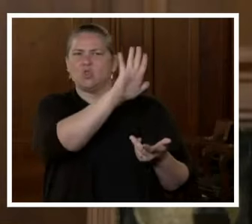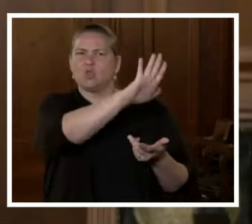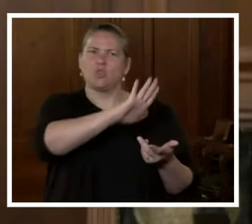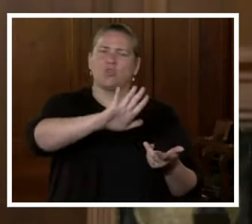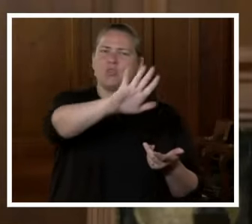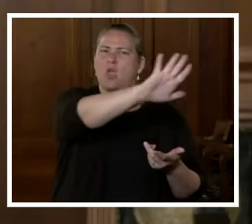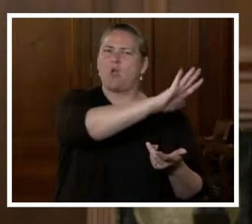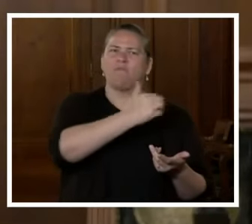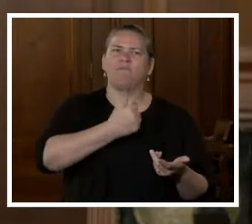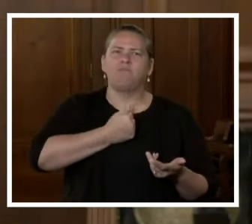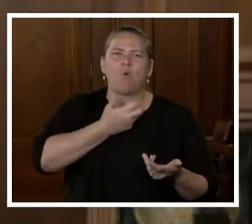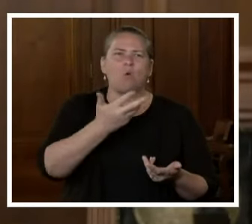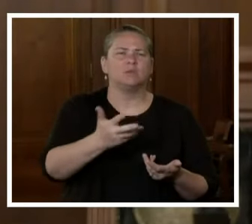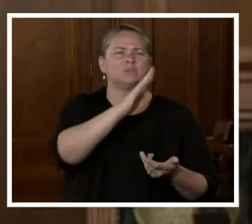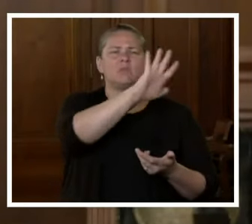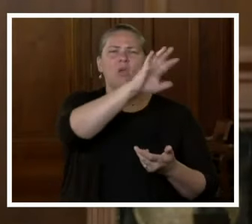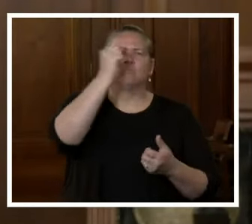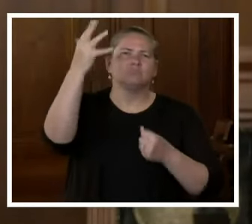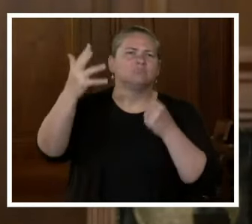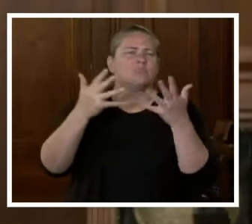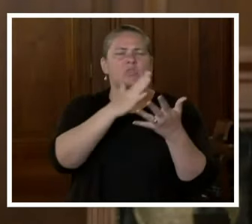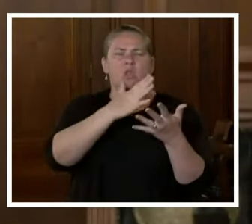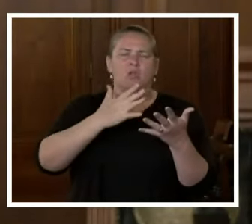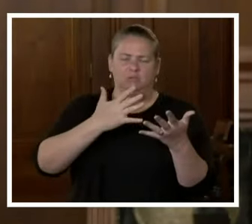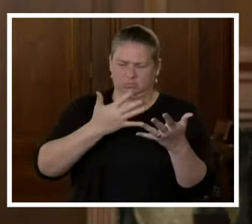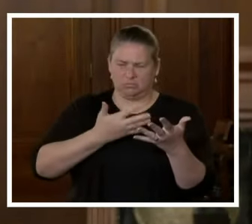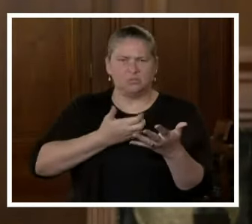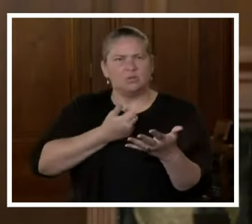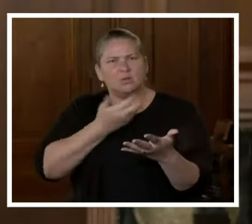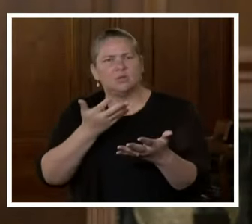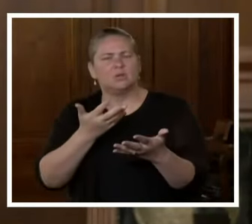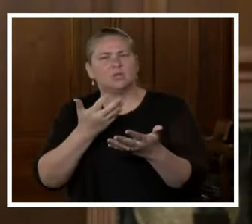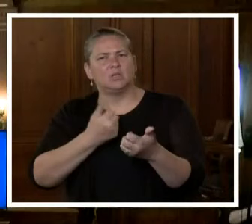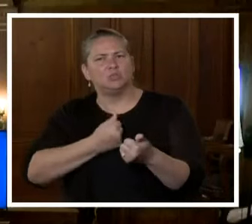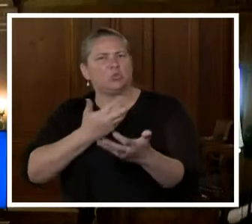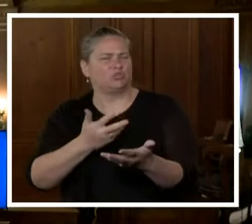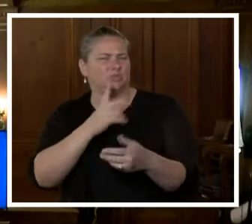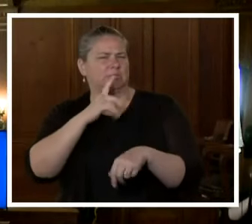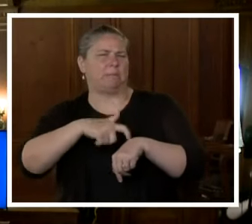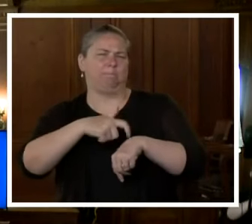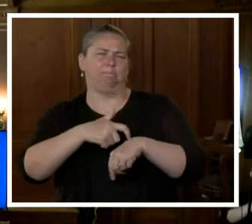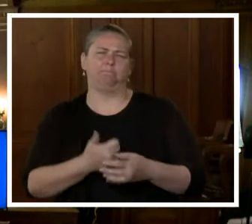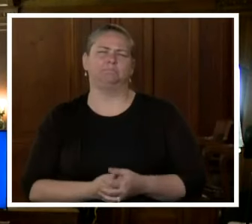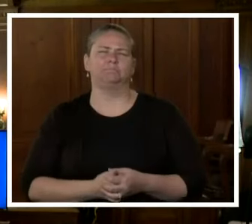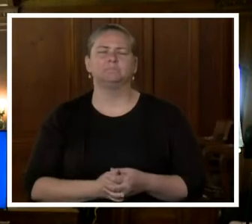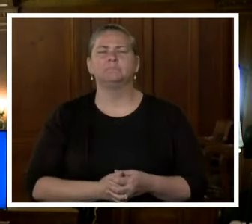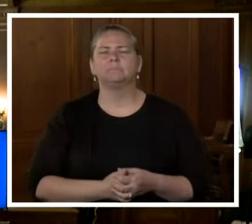I OPENED ANOTHER DOOR. I WANT TO CAUTION PEOPLE DON'T GO BUY ANTIBODY TESTS FOR YOURSELF INDIVIDUALLY.